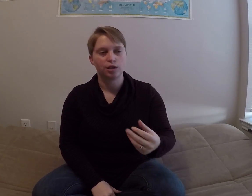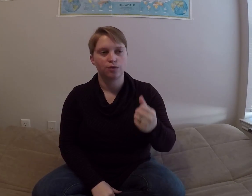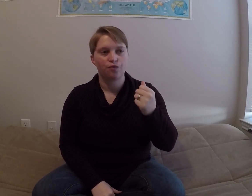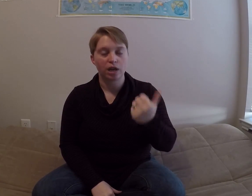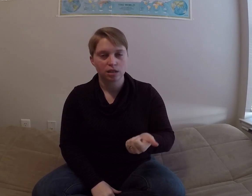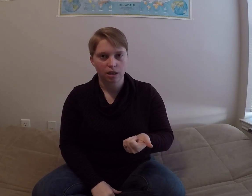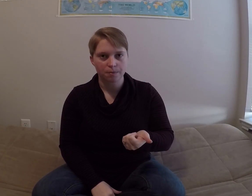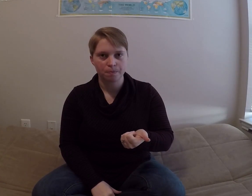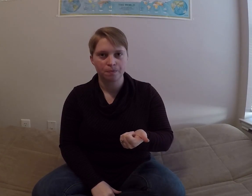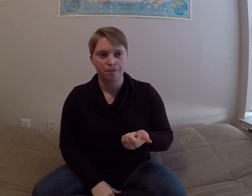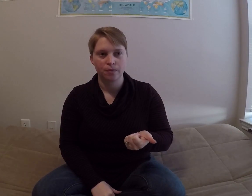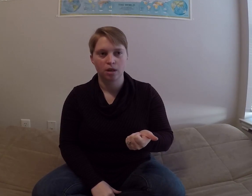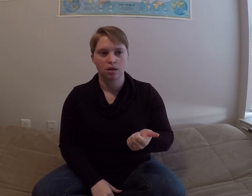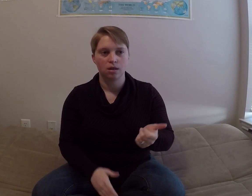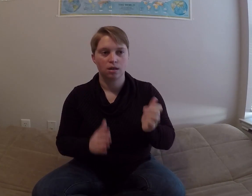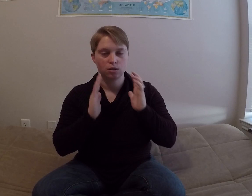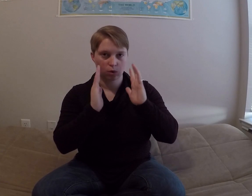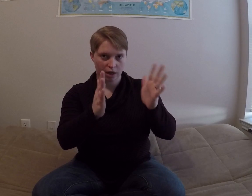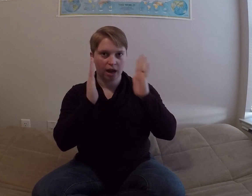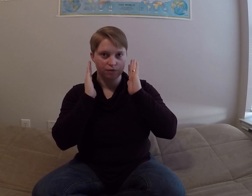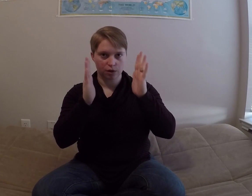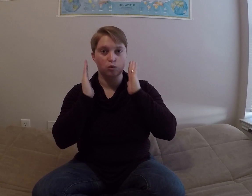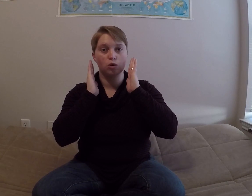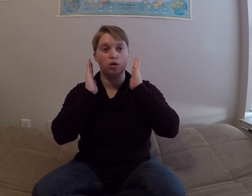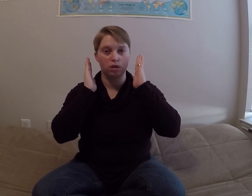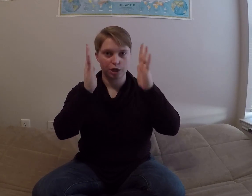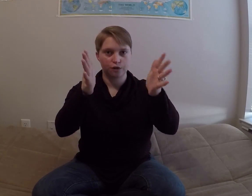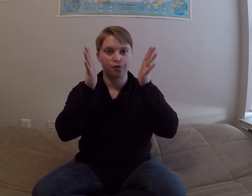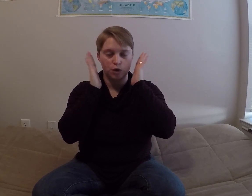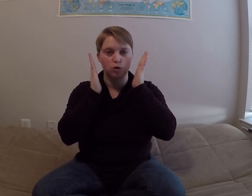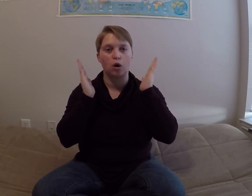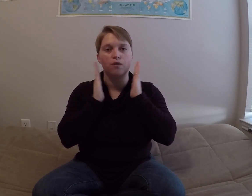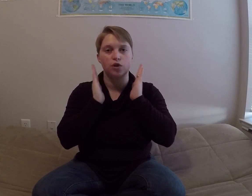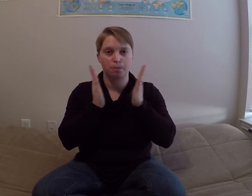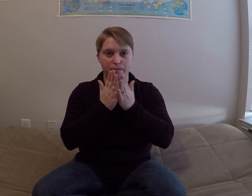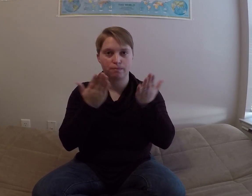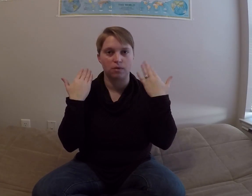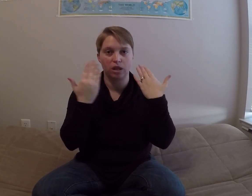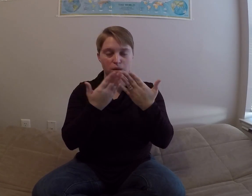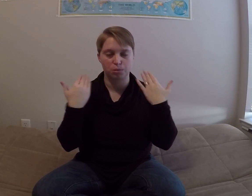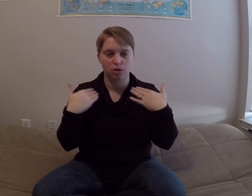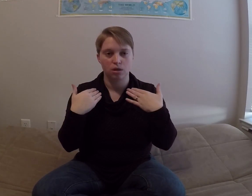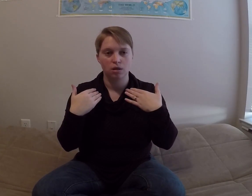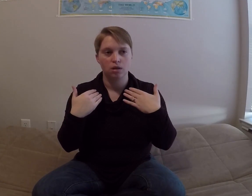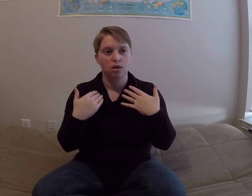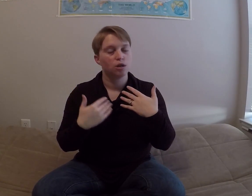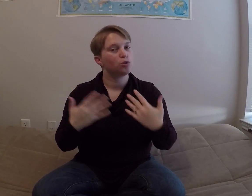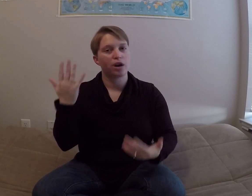try to face them so they have a clear view of your lips,